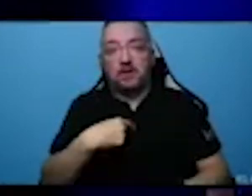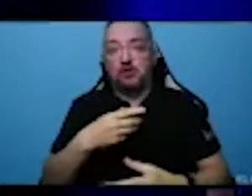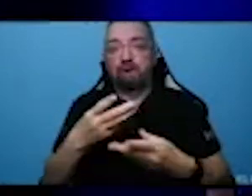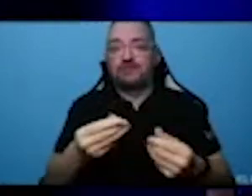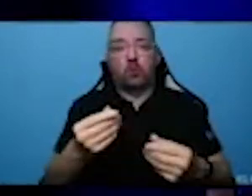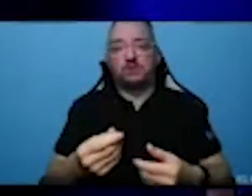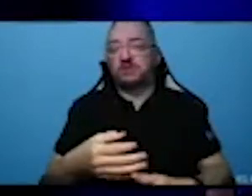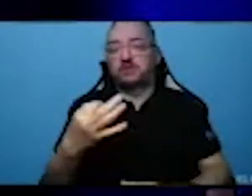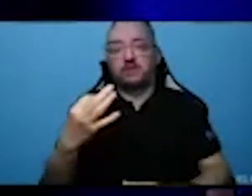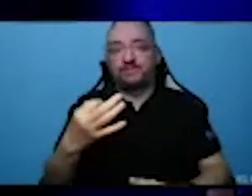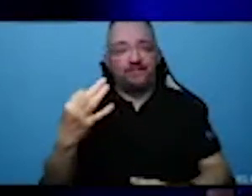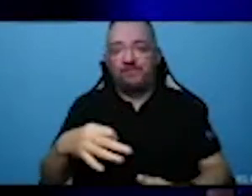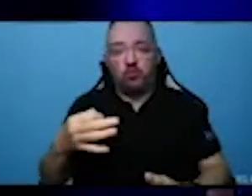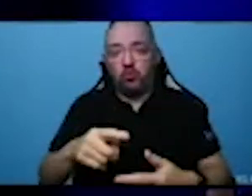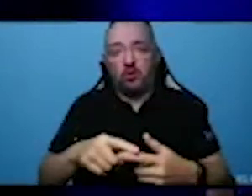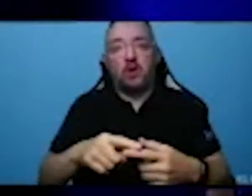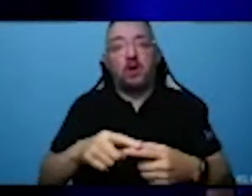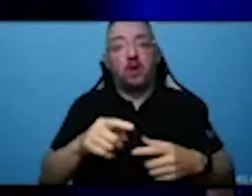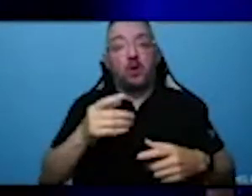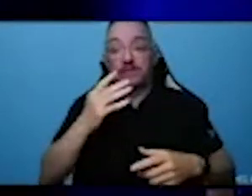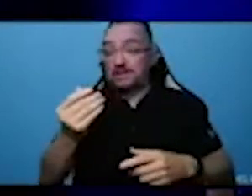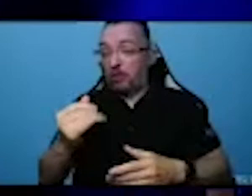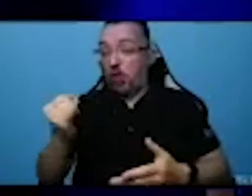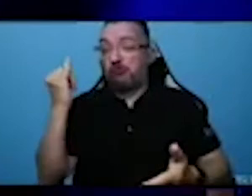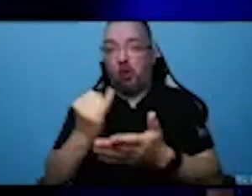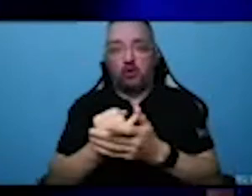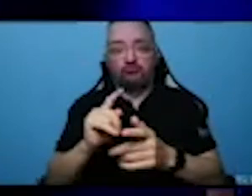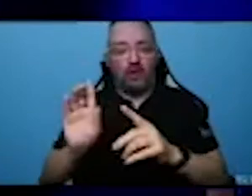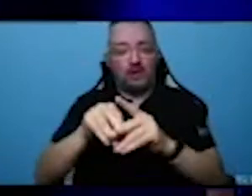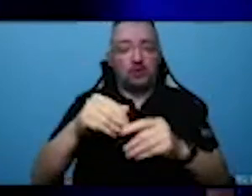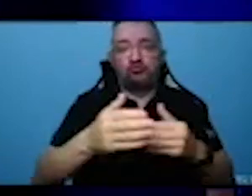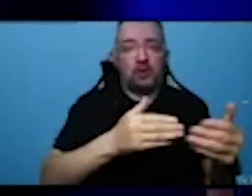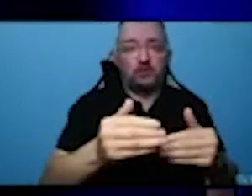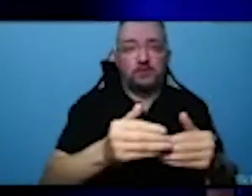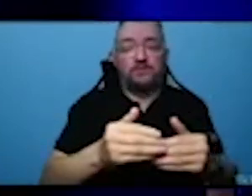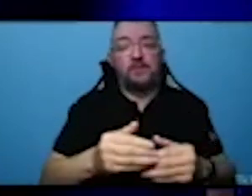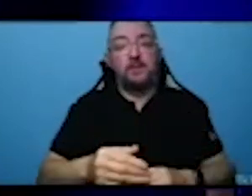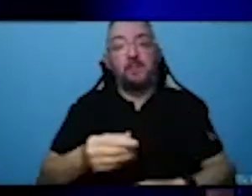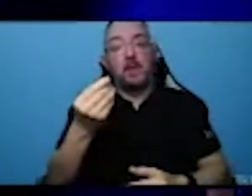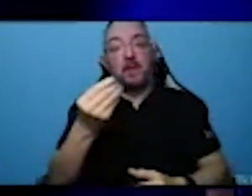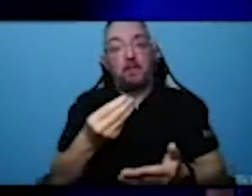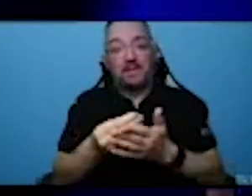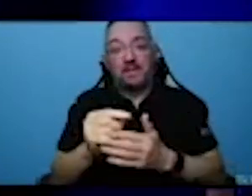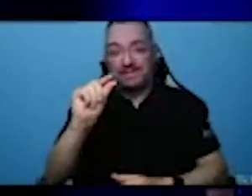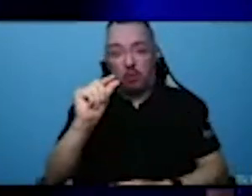sharp end when something goes wrong. And small amounts of money in the system delivered by people, designed